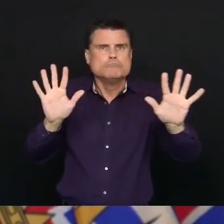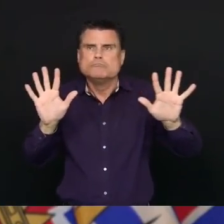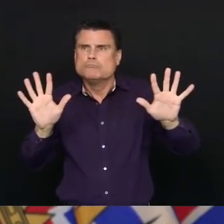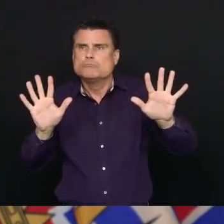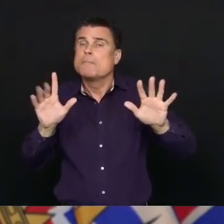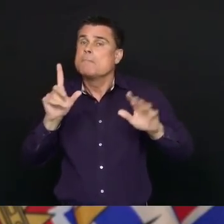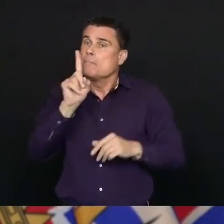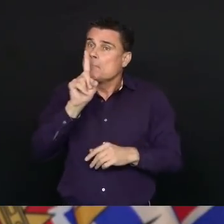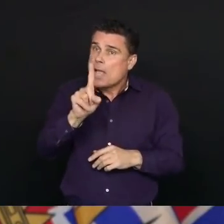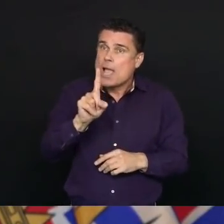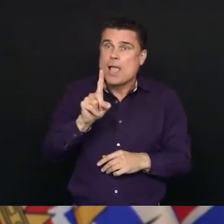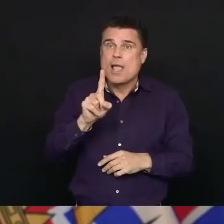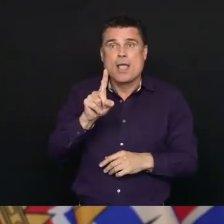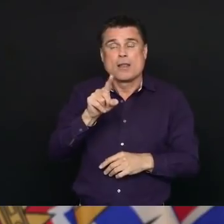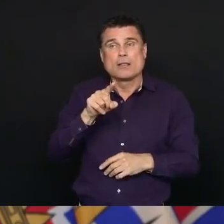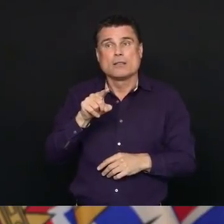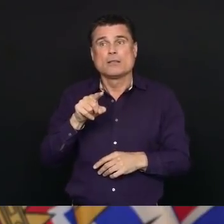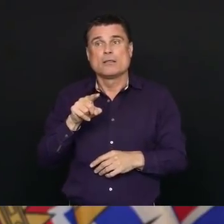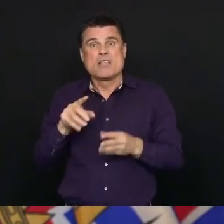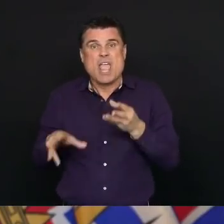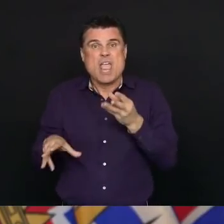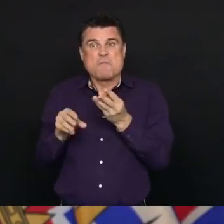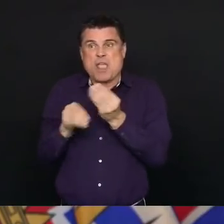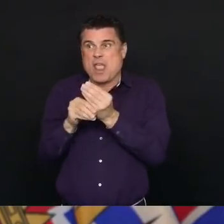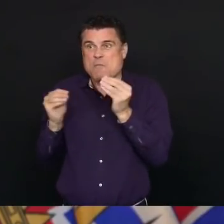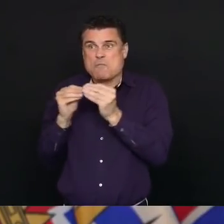But we do not have specific enforcement around people traveling